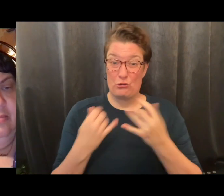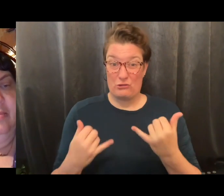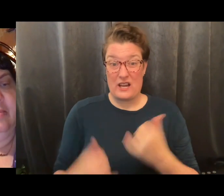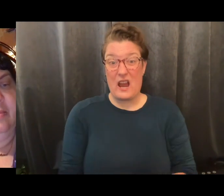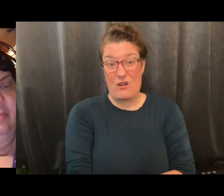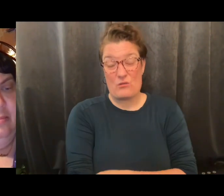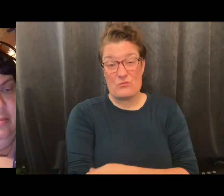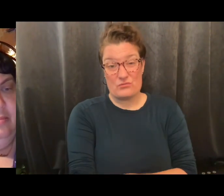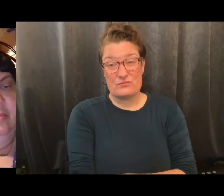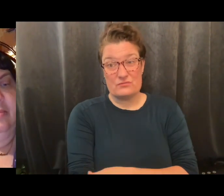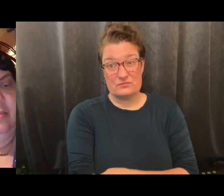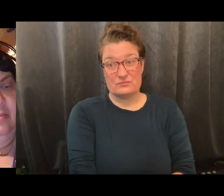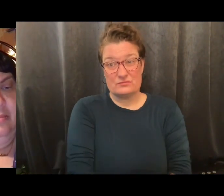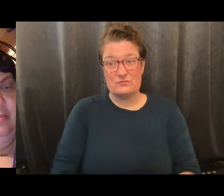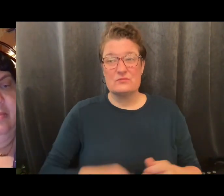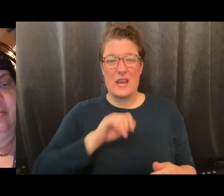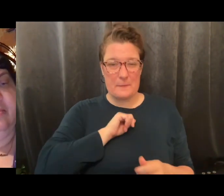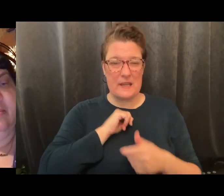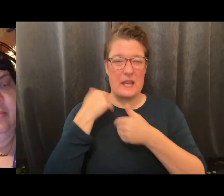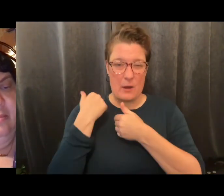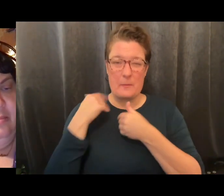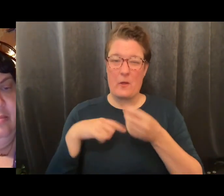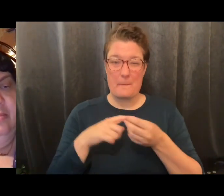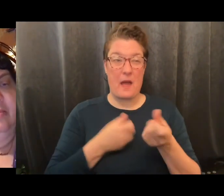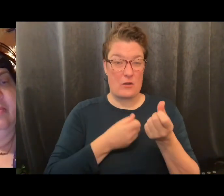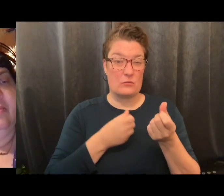injury that's been, that has been done. What's your part in it, you know?